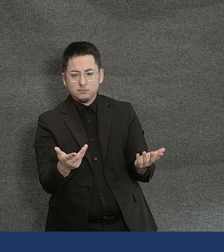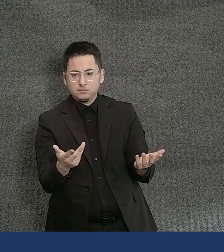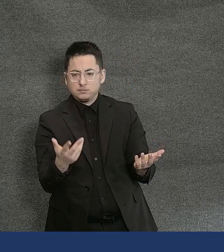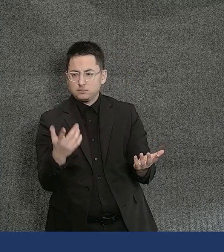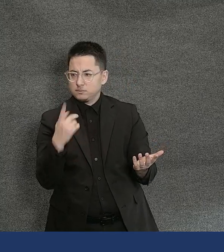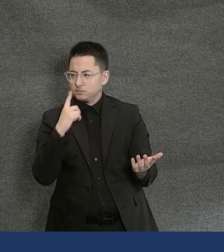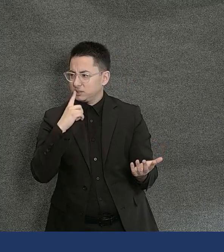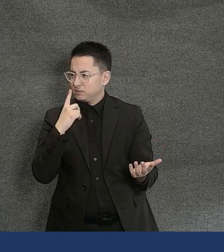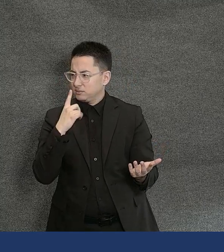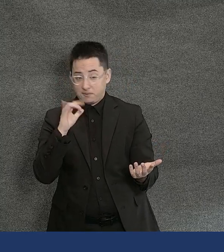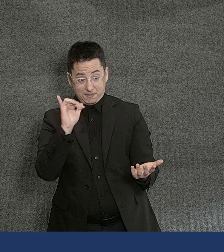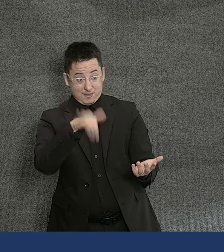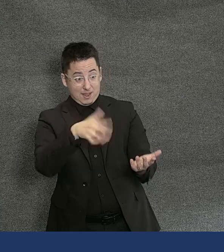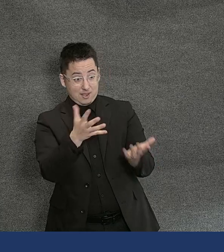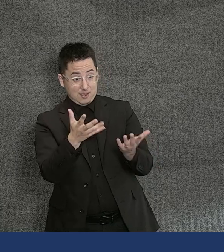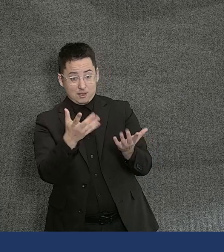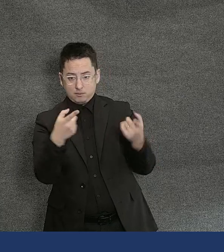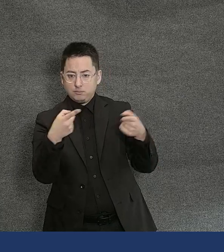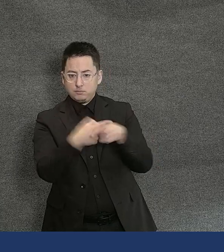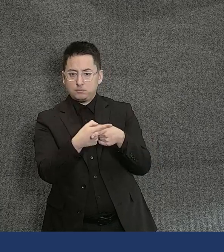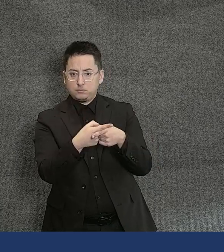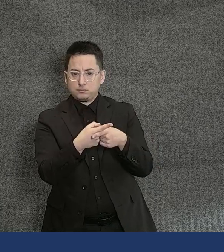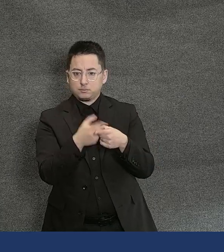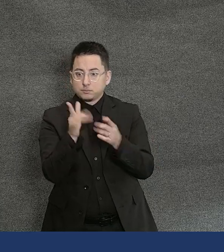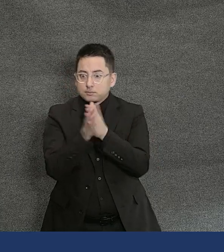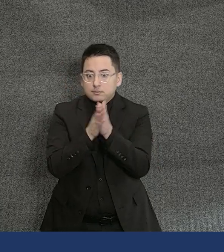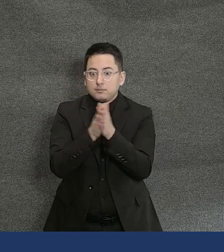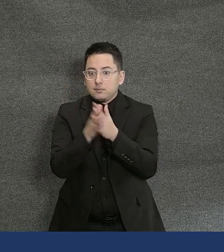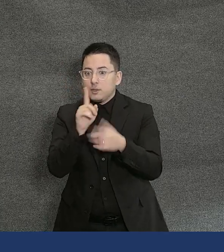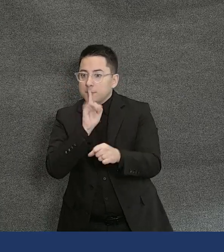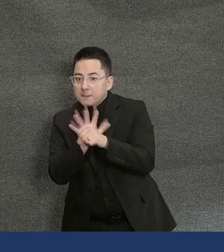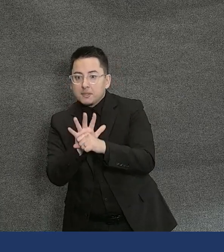and move up and move through and lead from their heart.